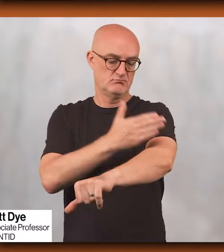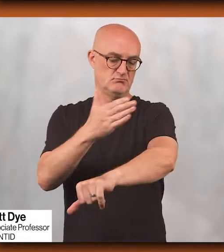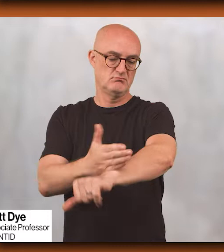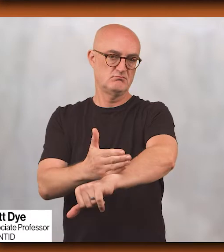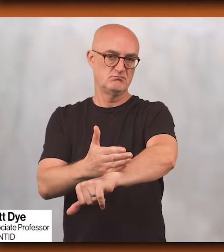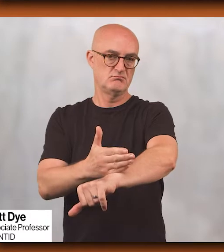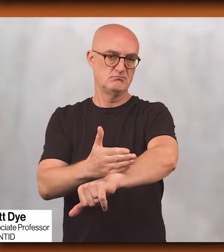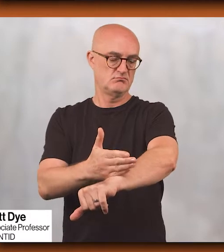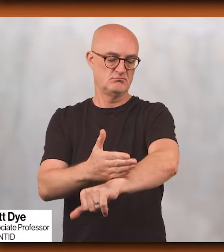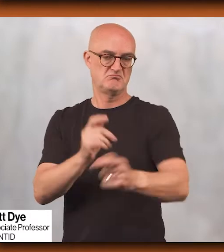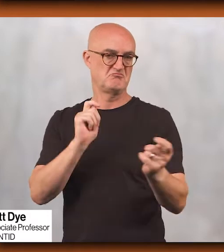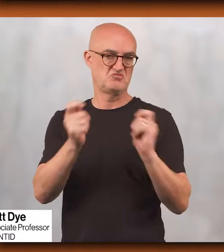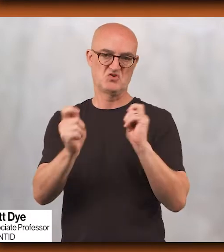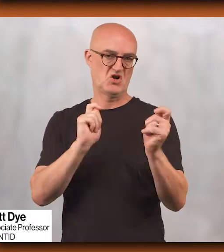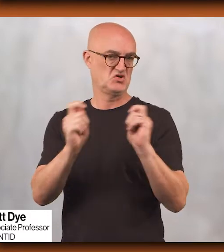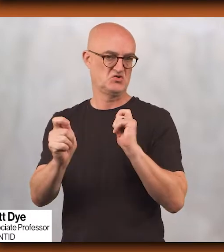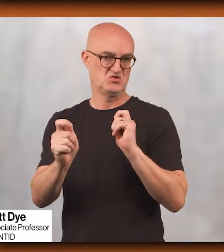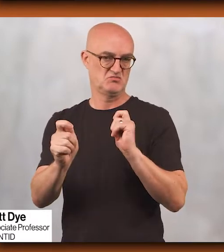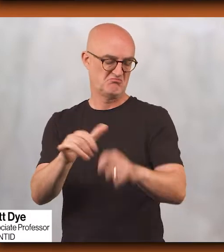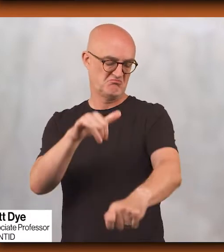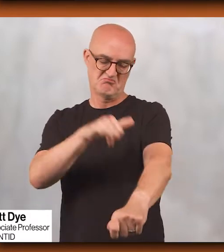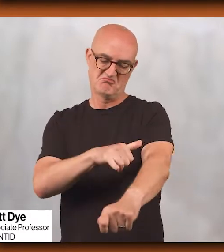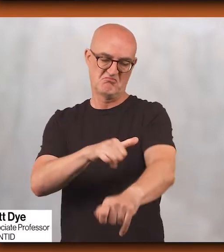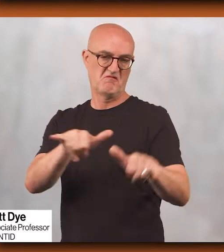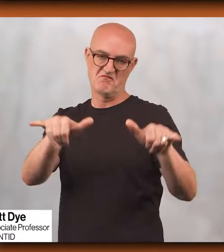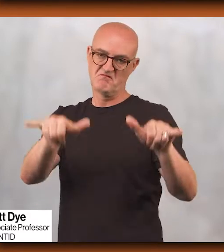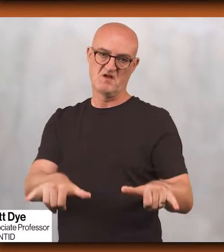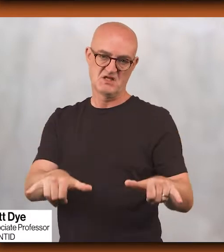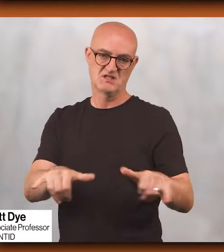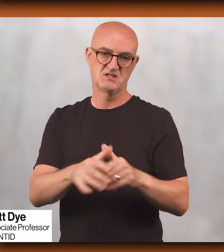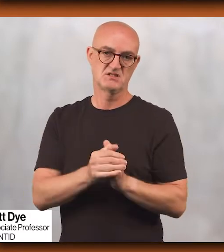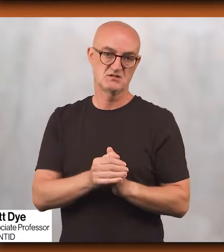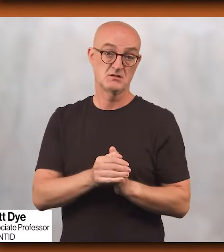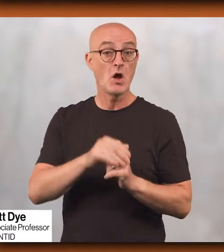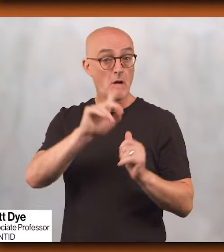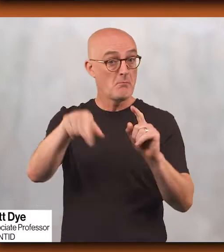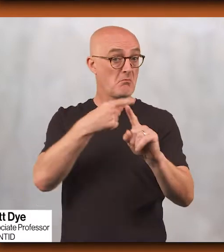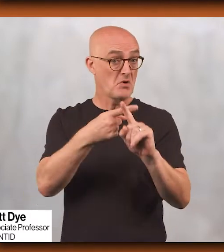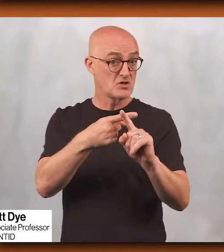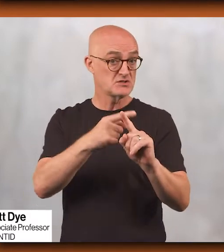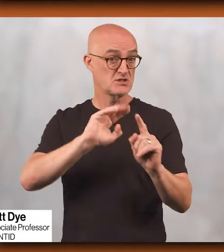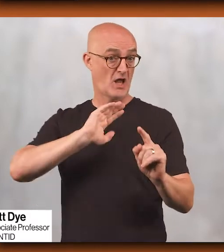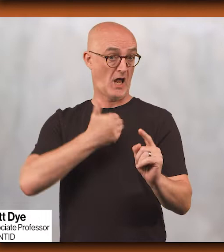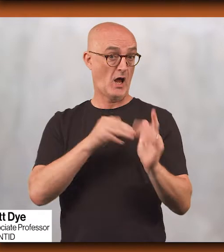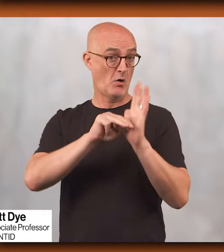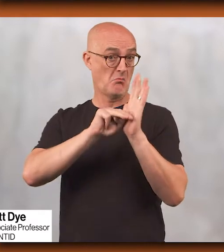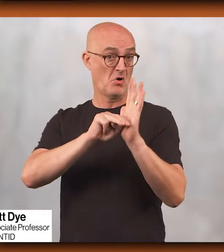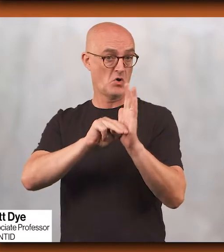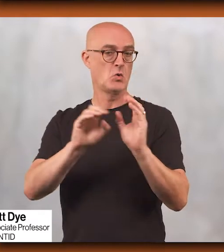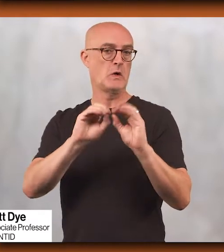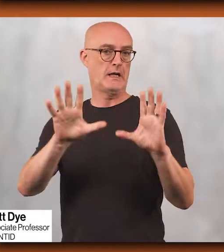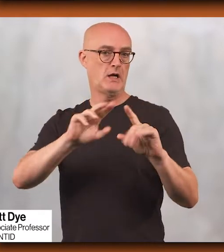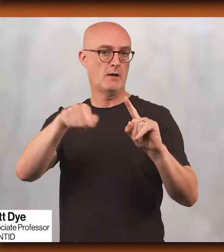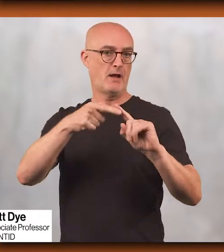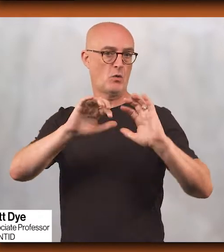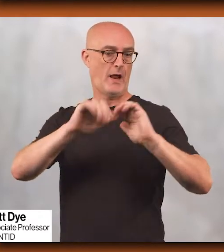constrained rotation parameters, so, for example, we can specify that the joints only rotate in ways